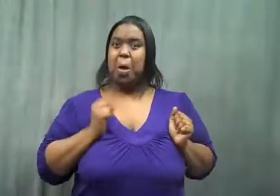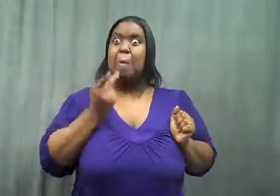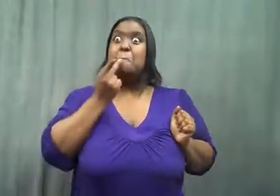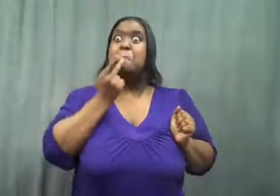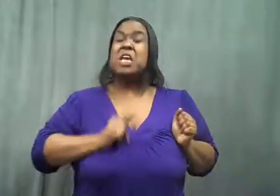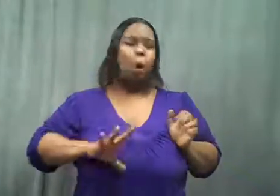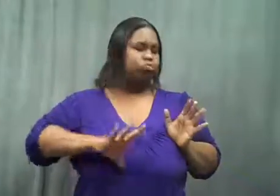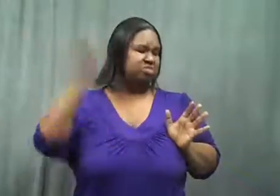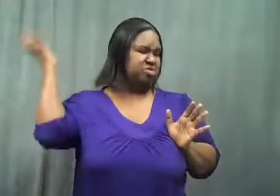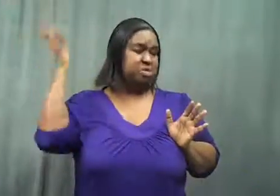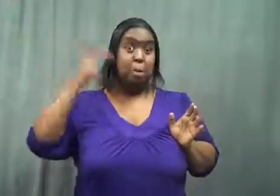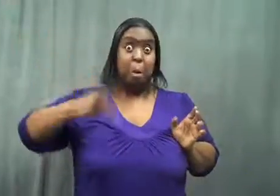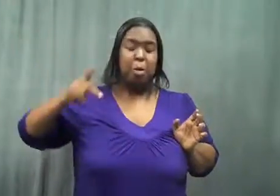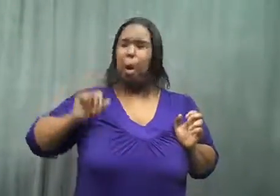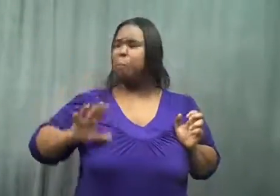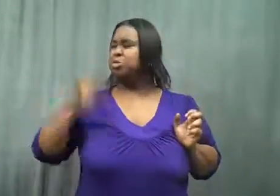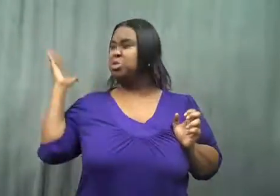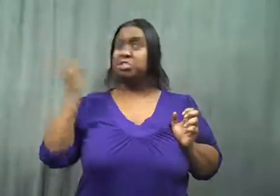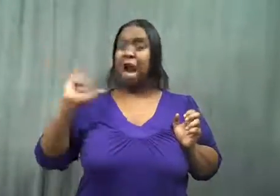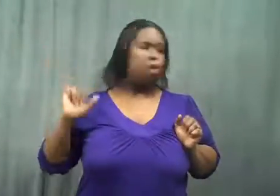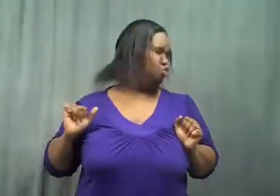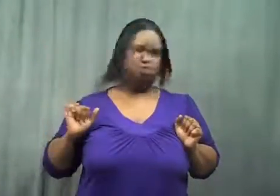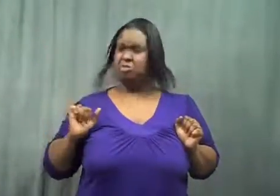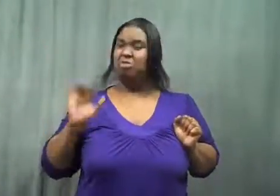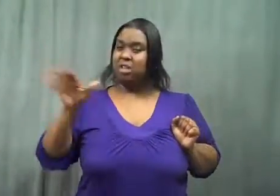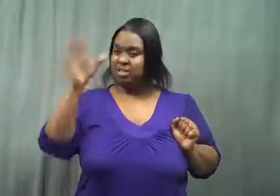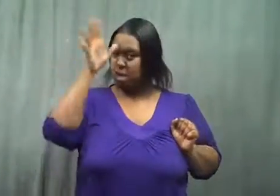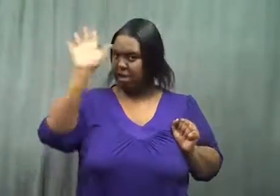Pink, purple, yellow, he didn't like them. That was him.